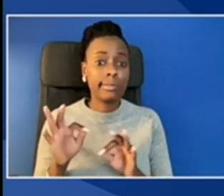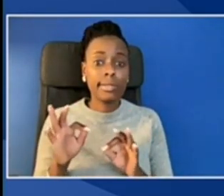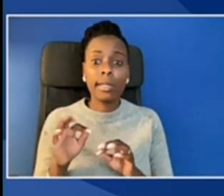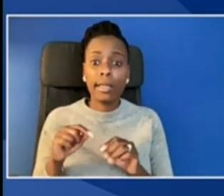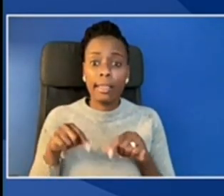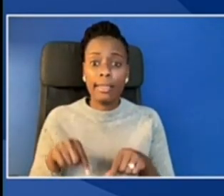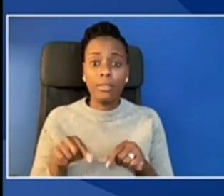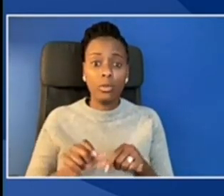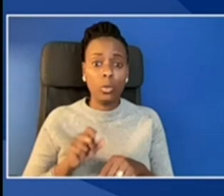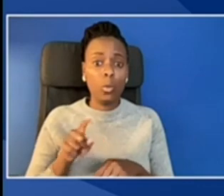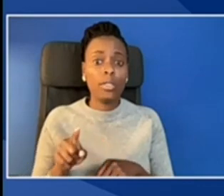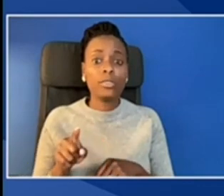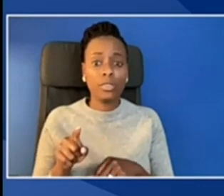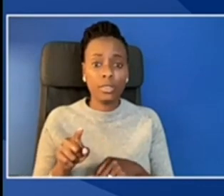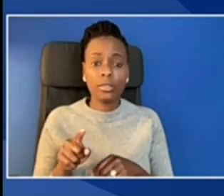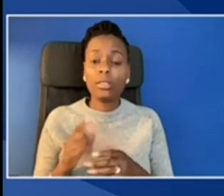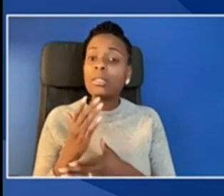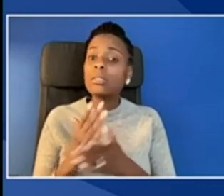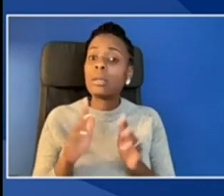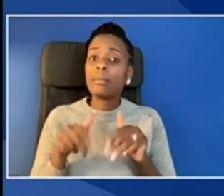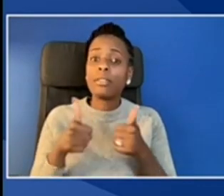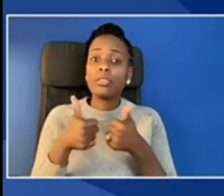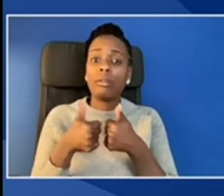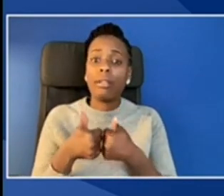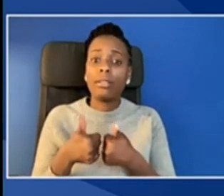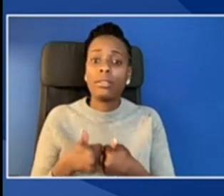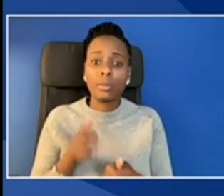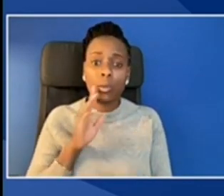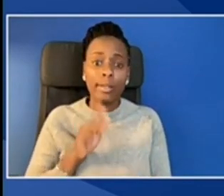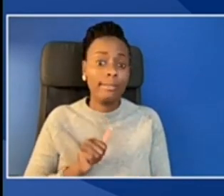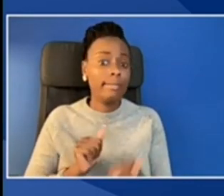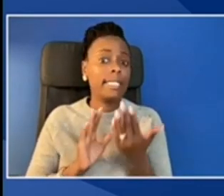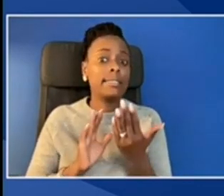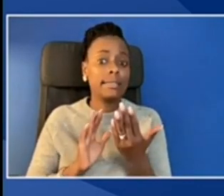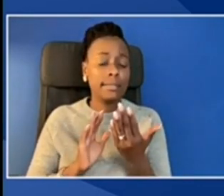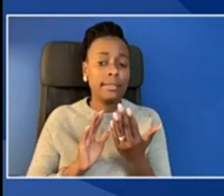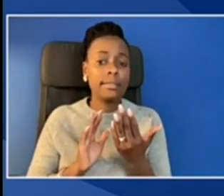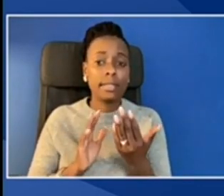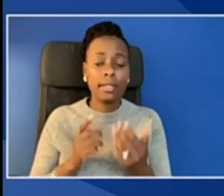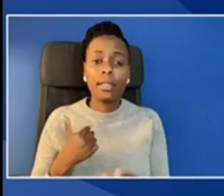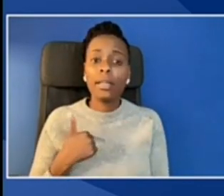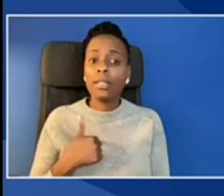sort of some of the challenges that they're going to face. I mean, as we're implementing multiple new